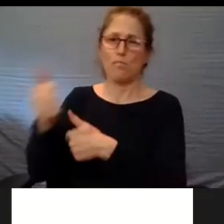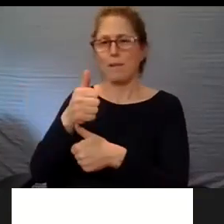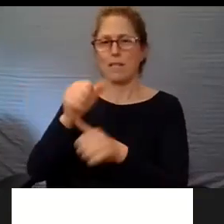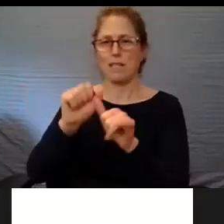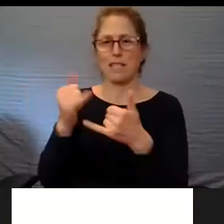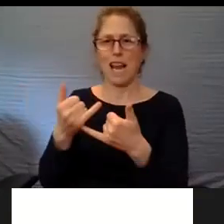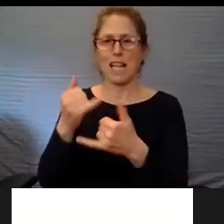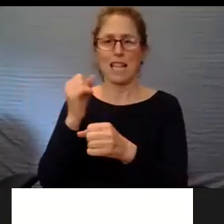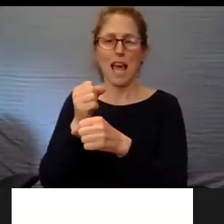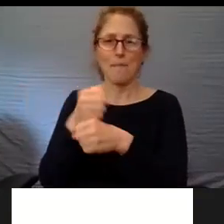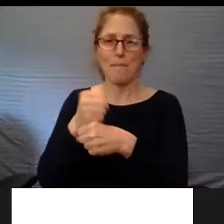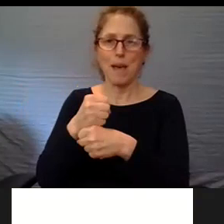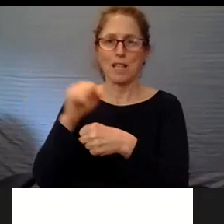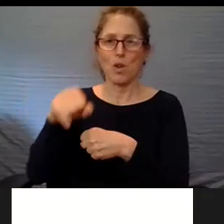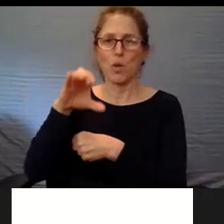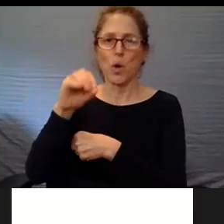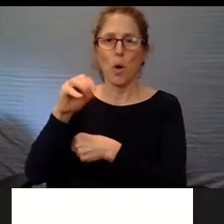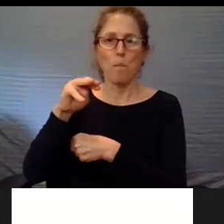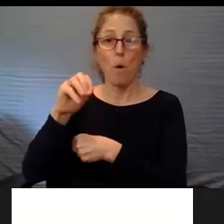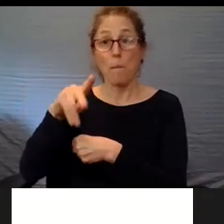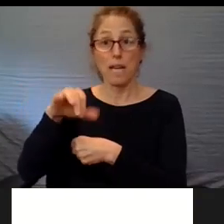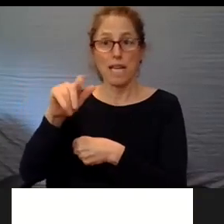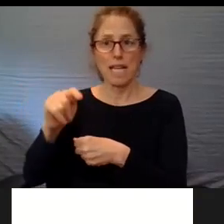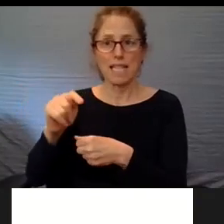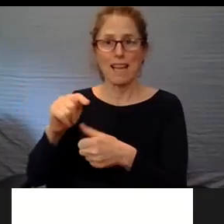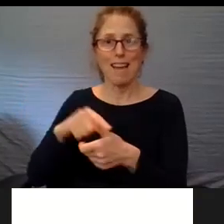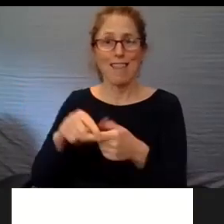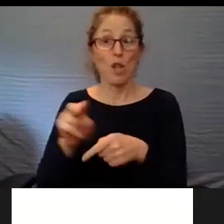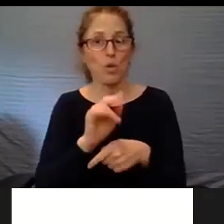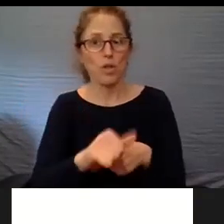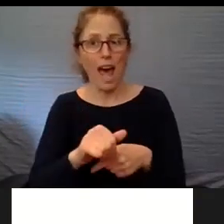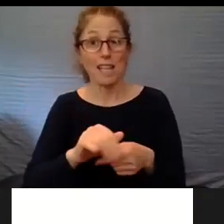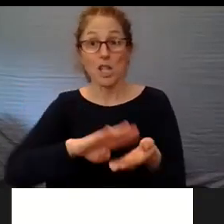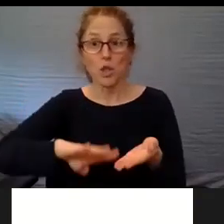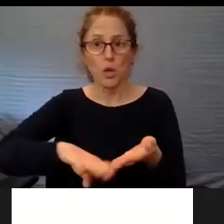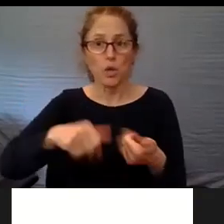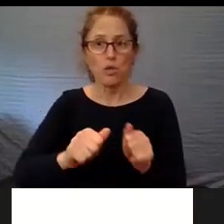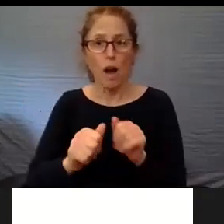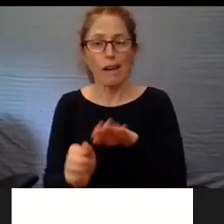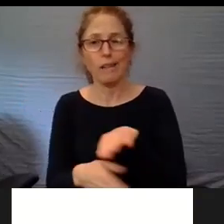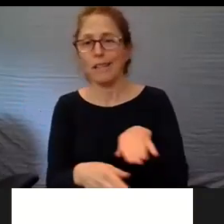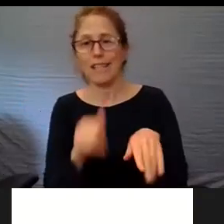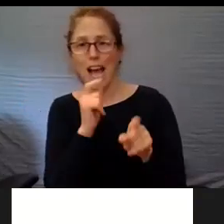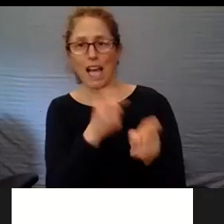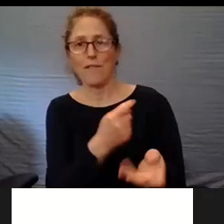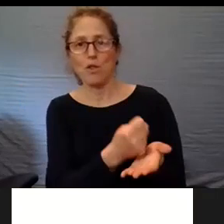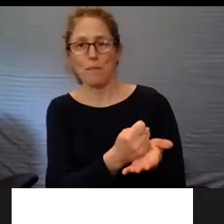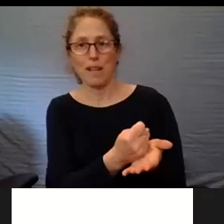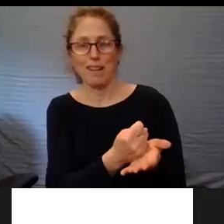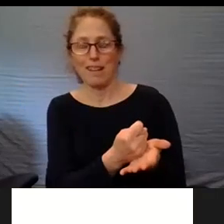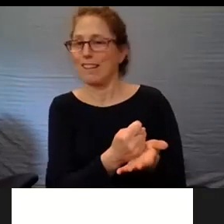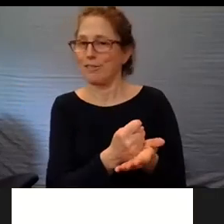people and use that as an excuse to try to withhold treatment from them.